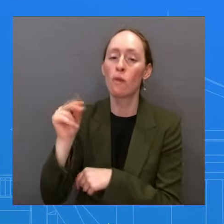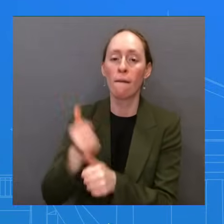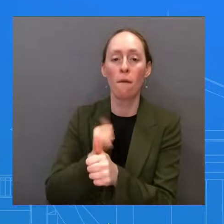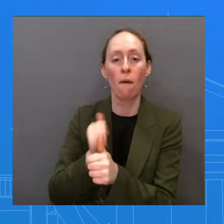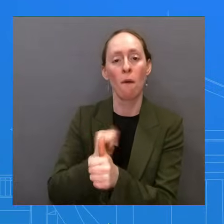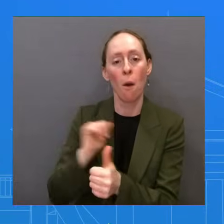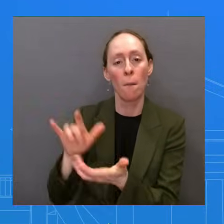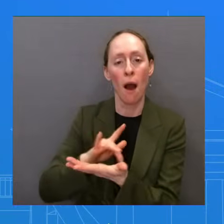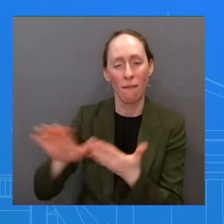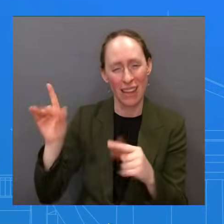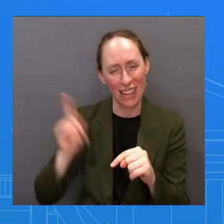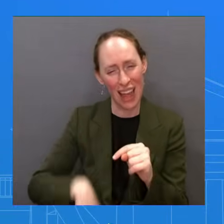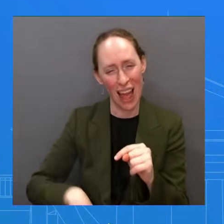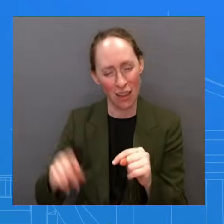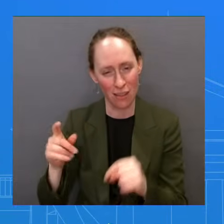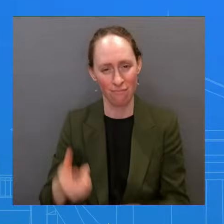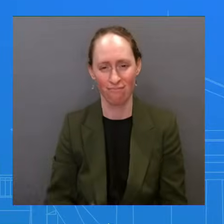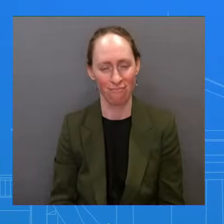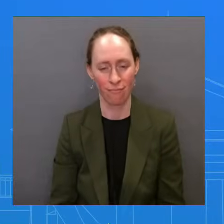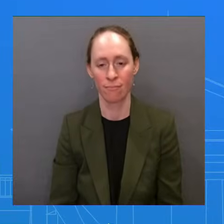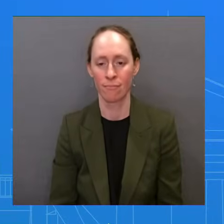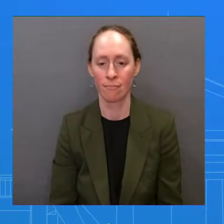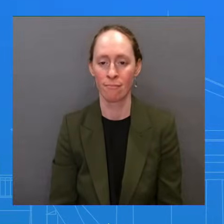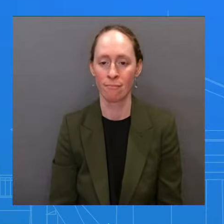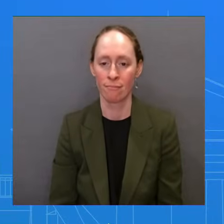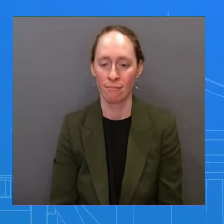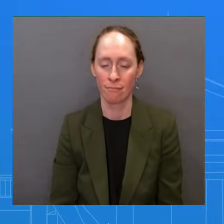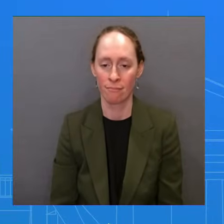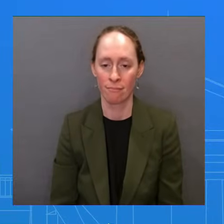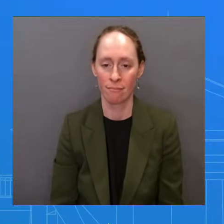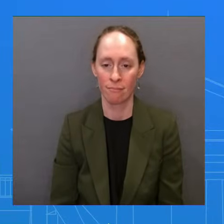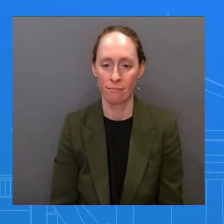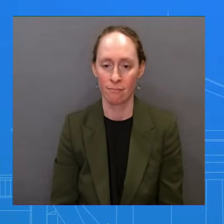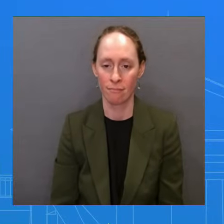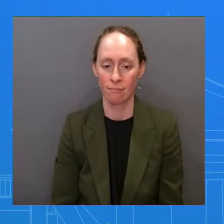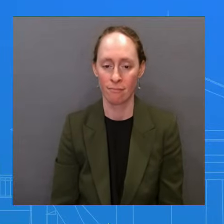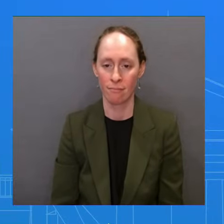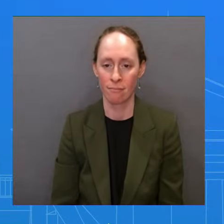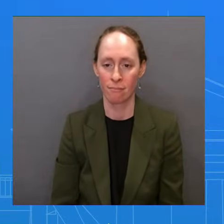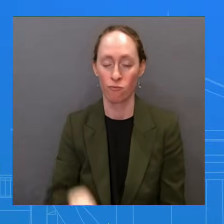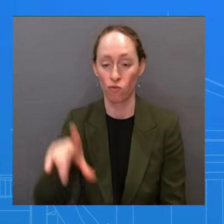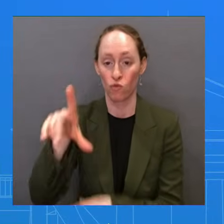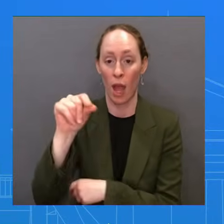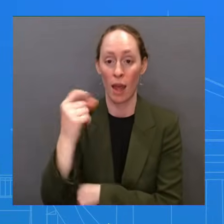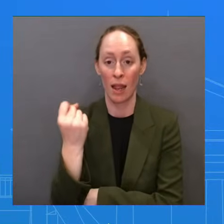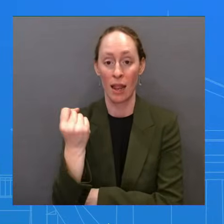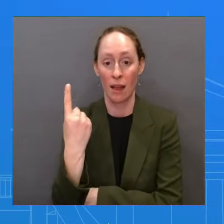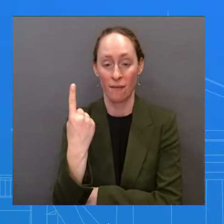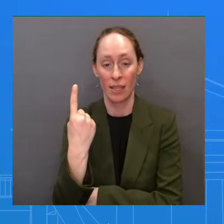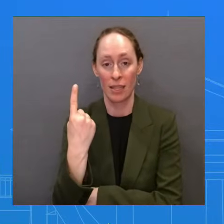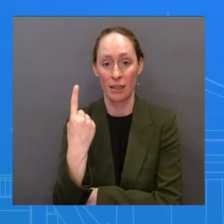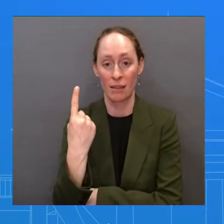had to delay a foreign trip because he was, at the time, involved in the debt ceiling negotiations as well.